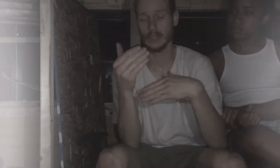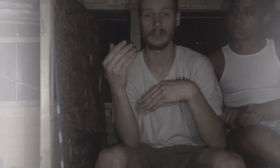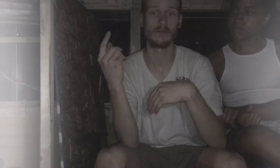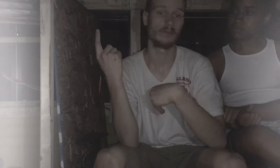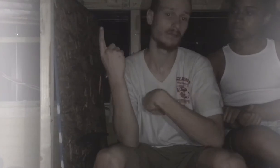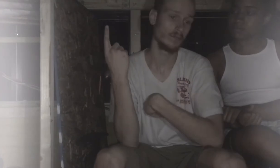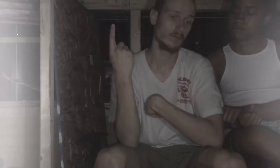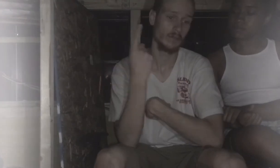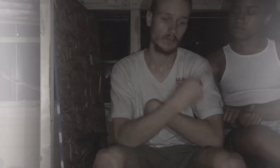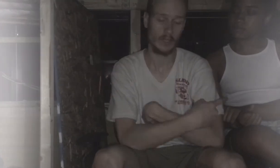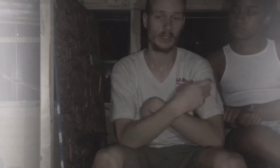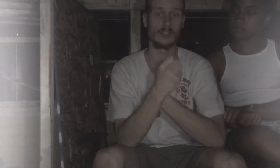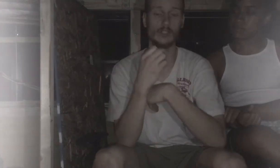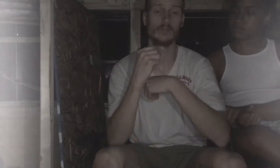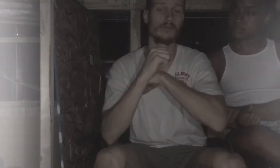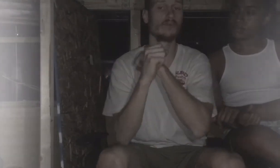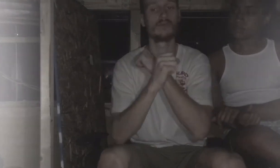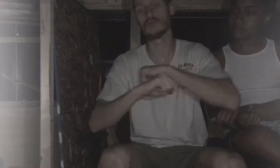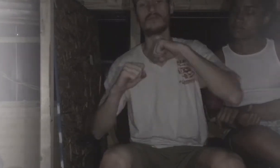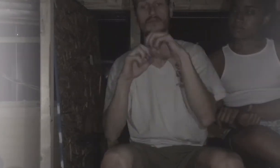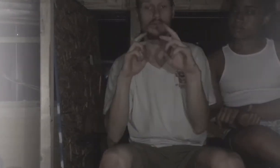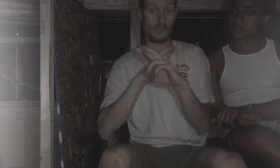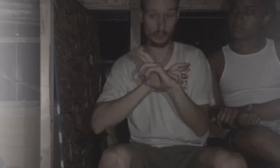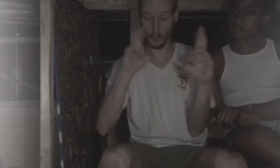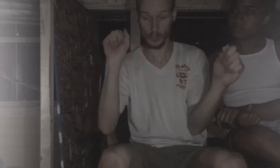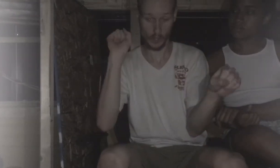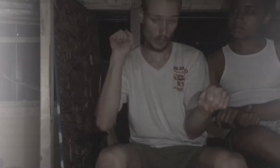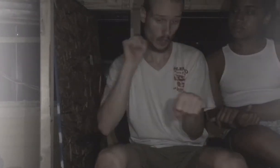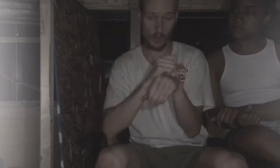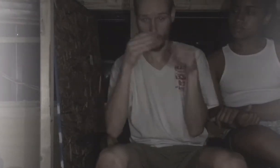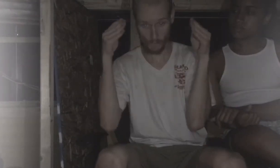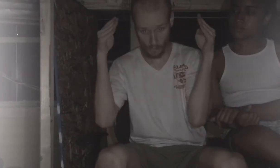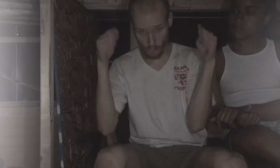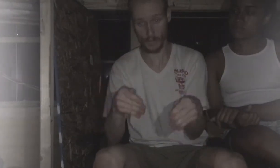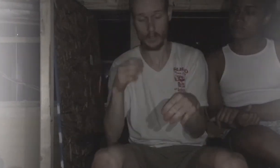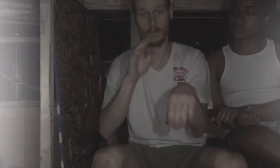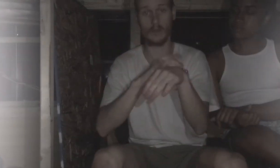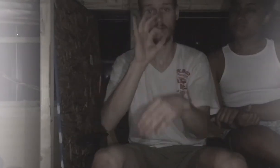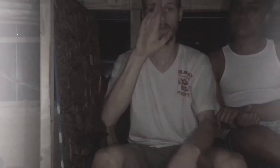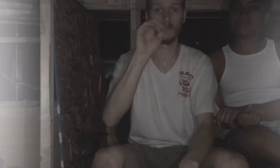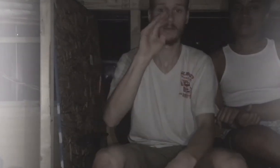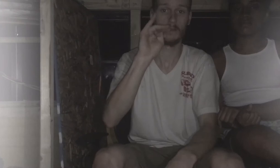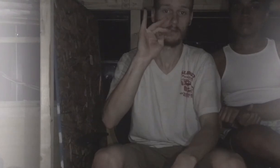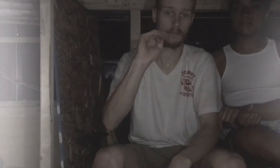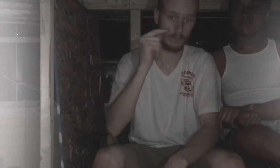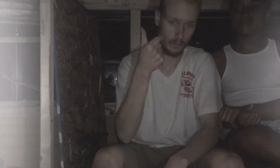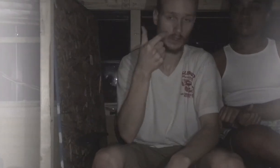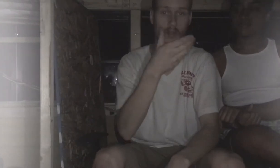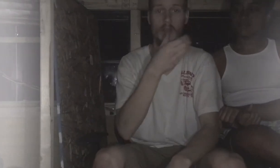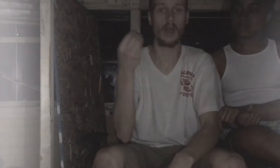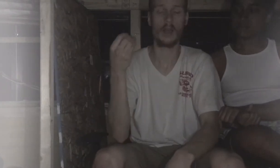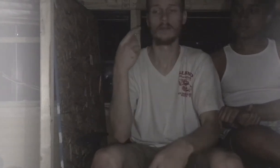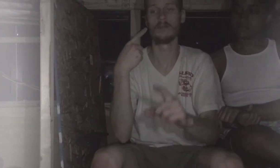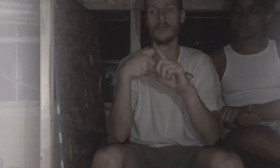And next day, we going to be ready to focus working on full framing